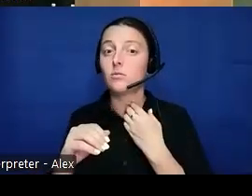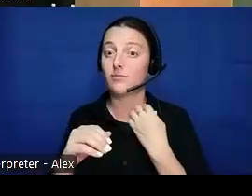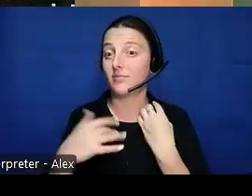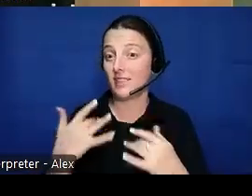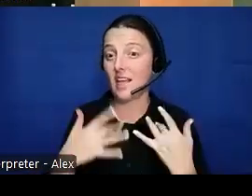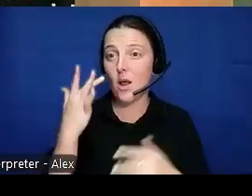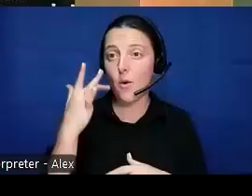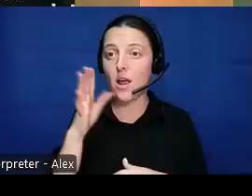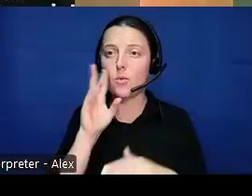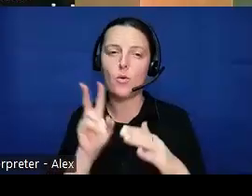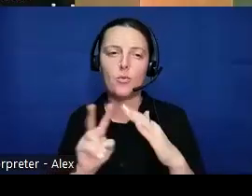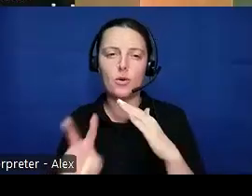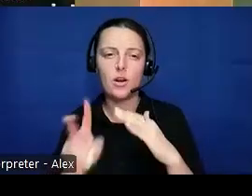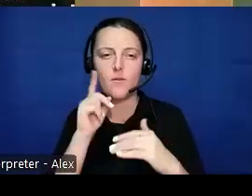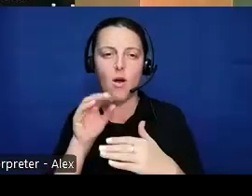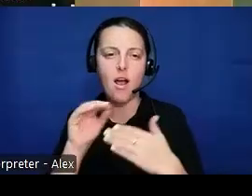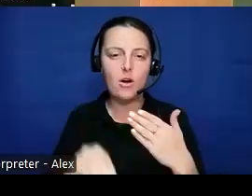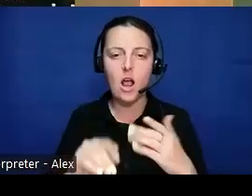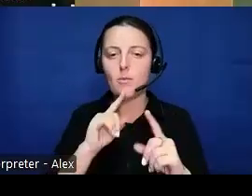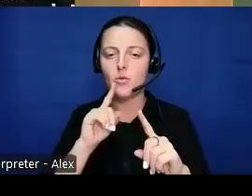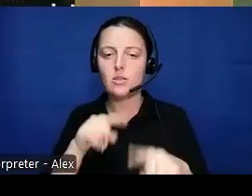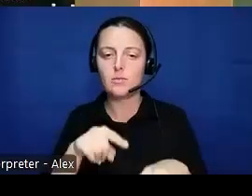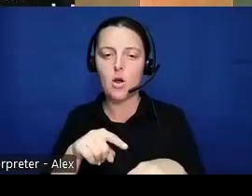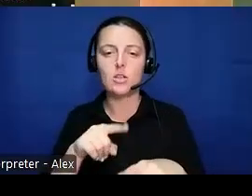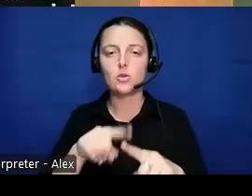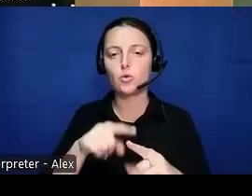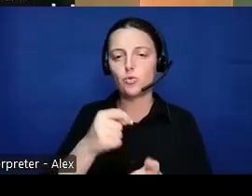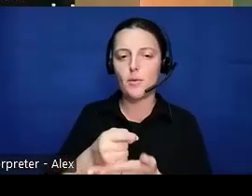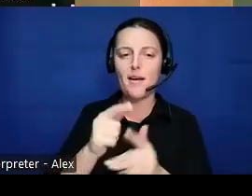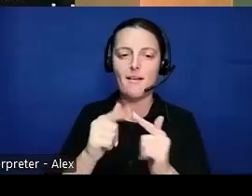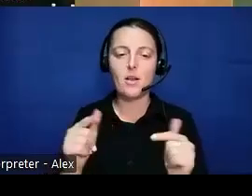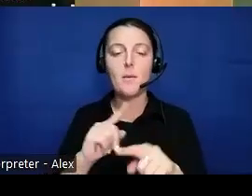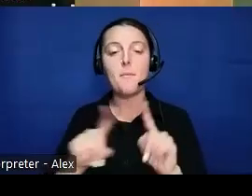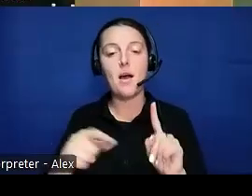treatment, etc. Um, I looked at what's called EGFR mutated lung cancer, which is a type of